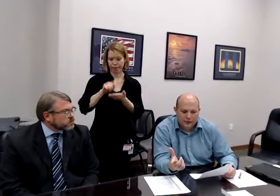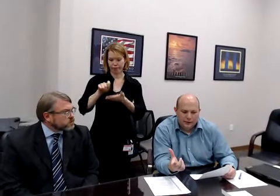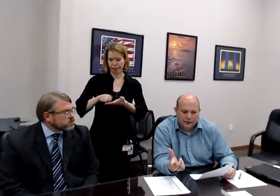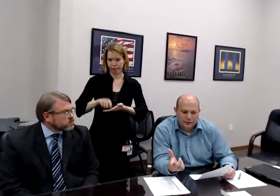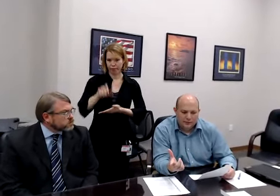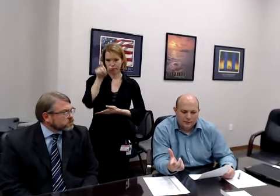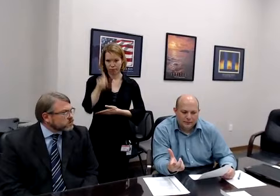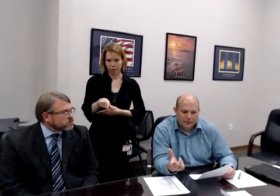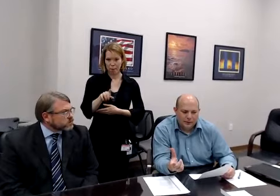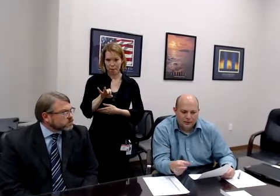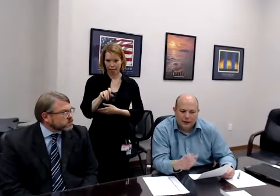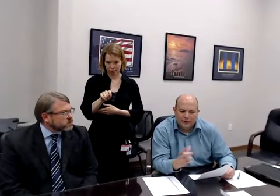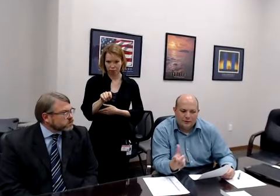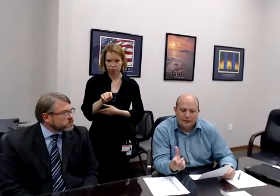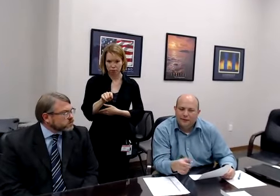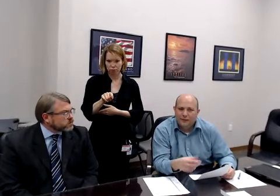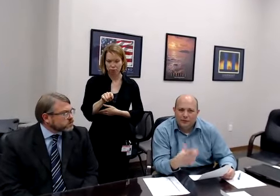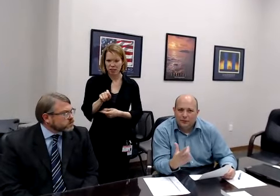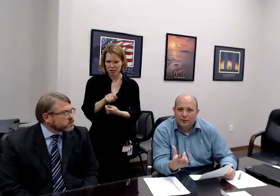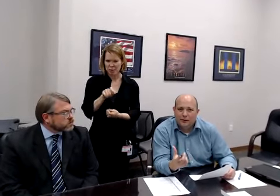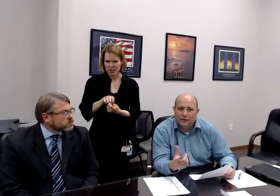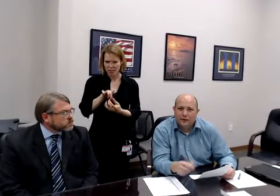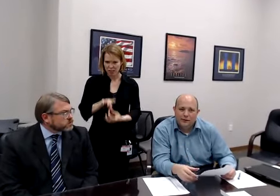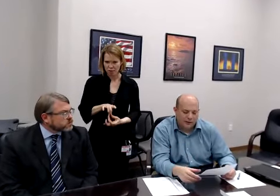That's gonna be ballot specific. So, your precinct.